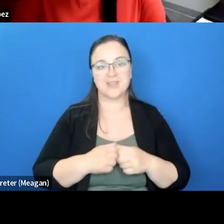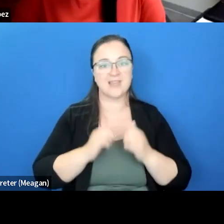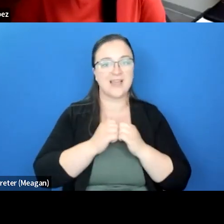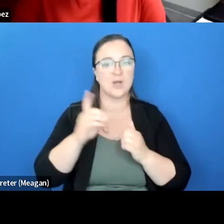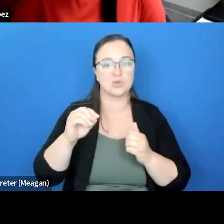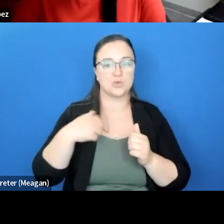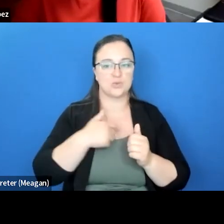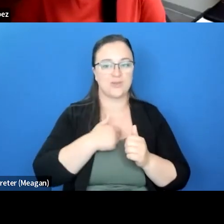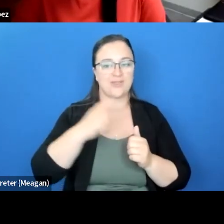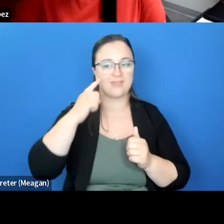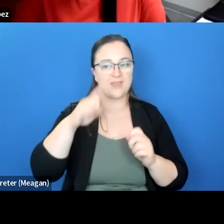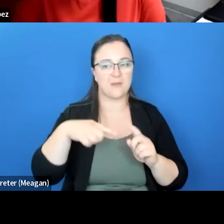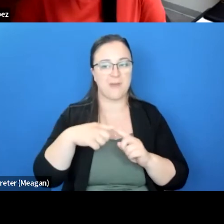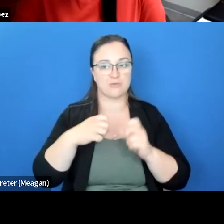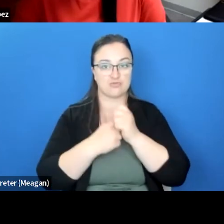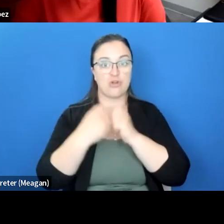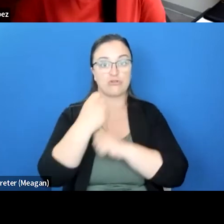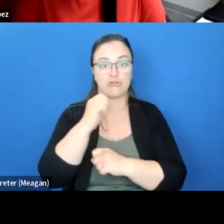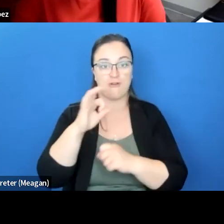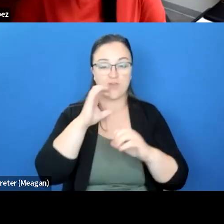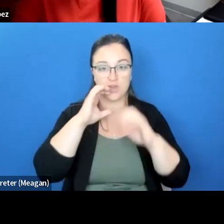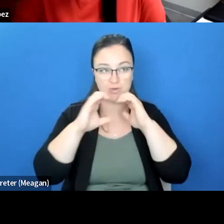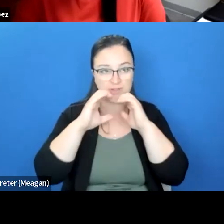about the structure of communication in a different way